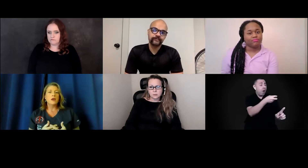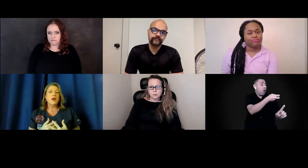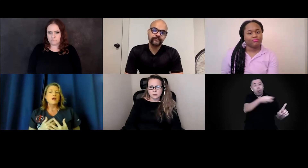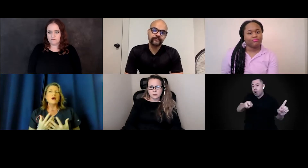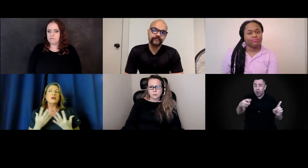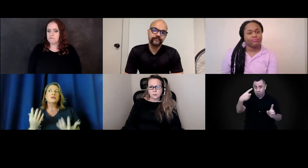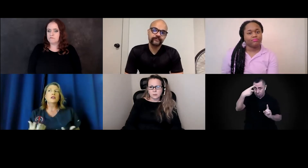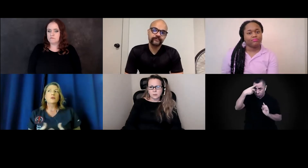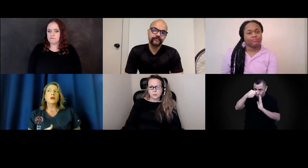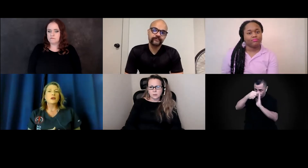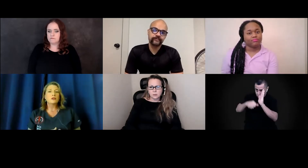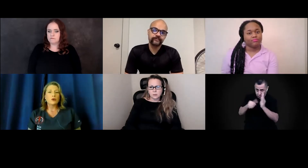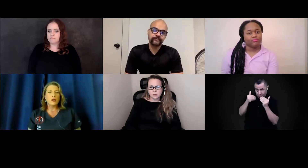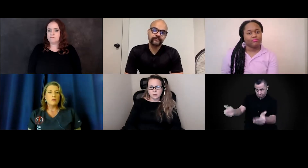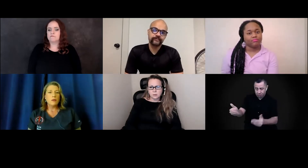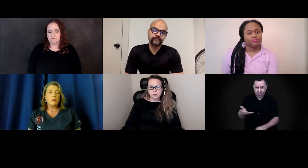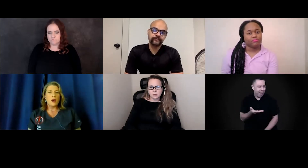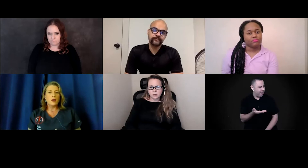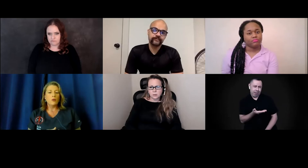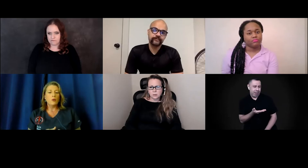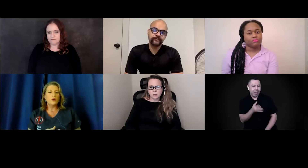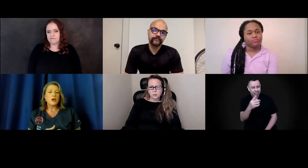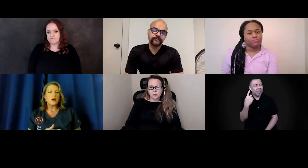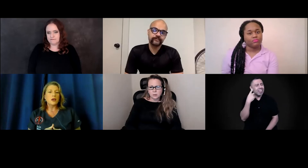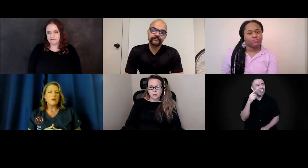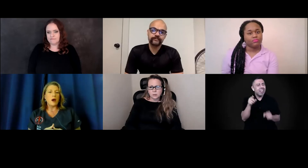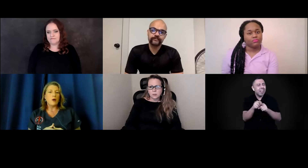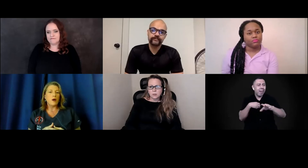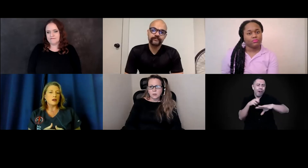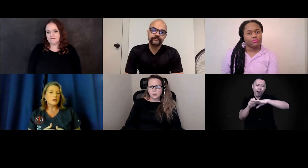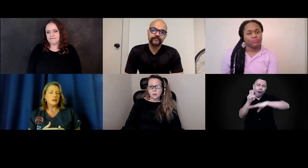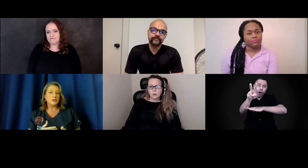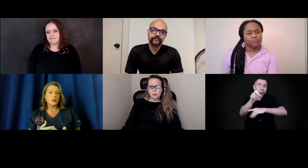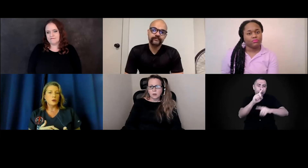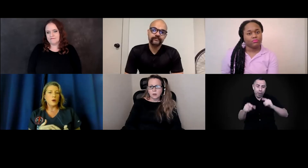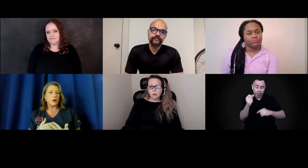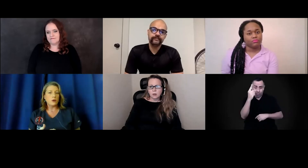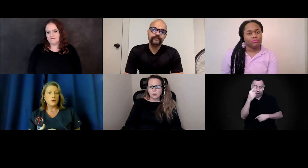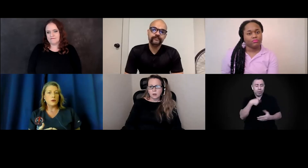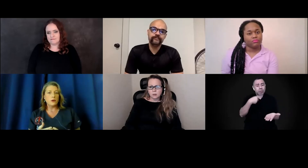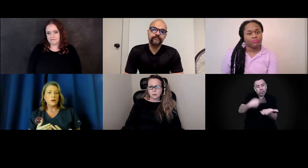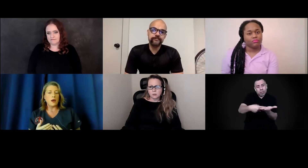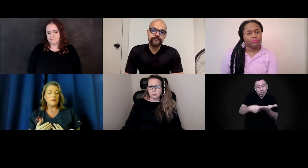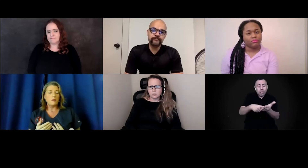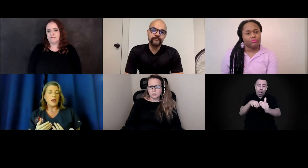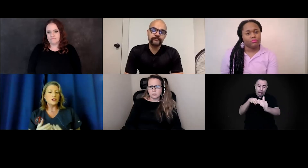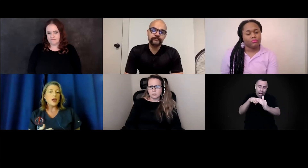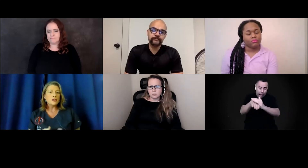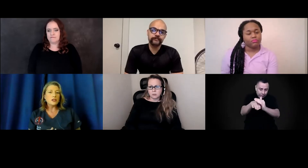And that sounds a little bit extreme, but when we're talking about access to equitable